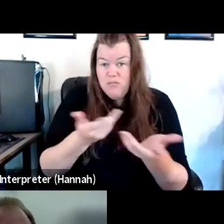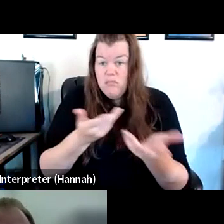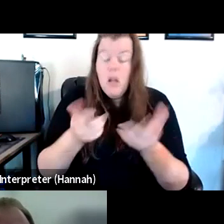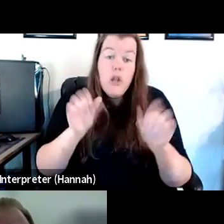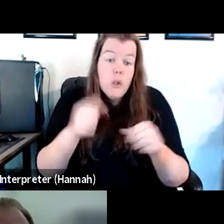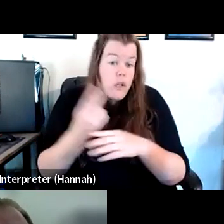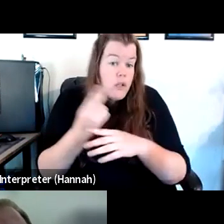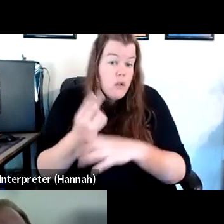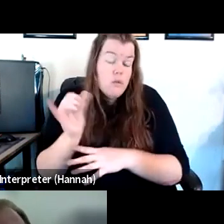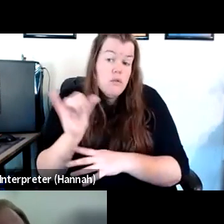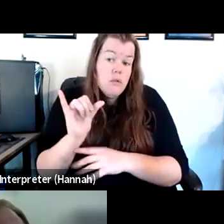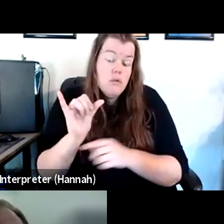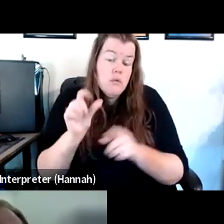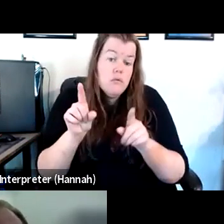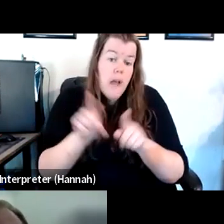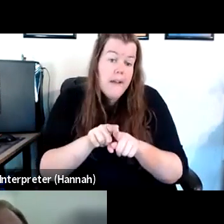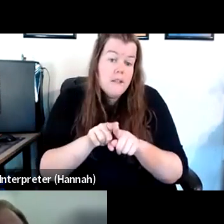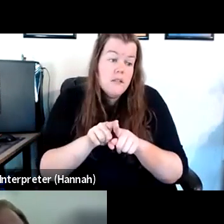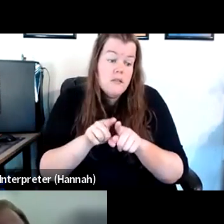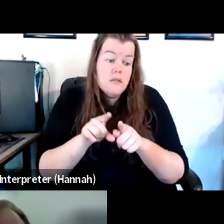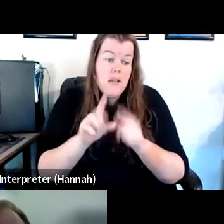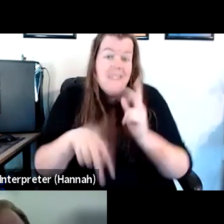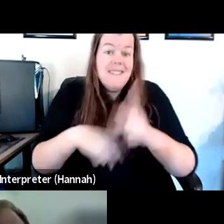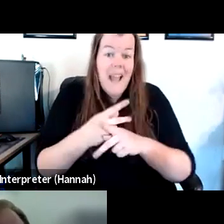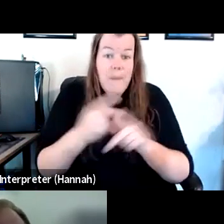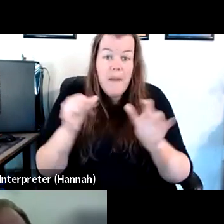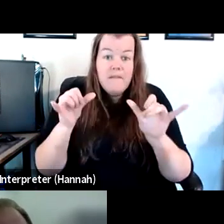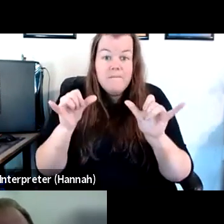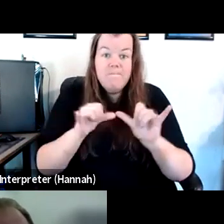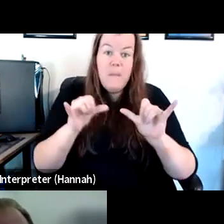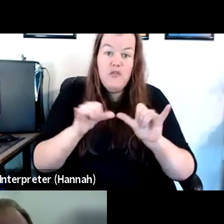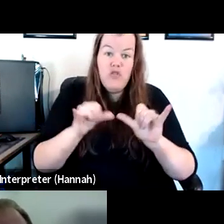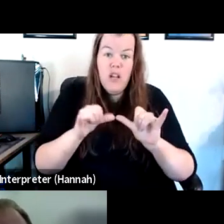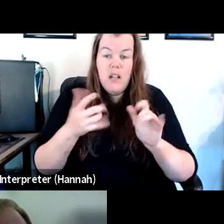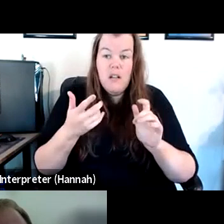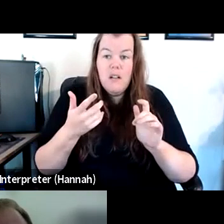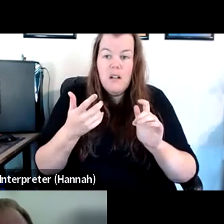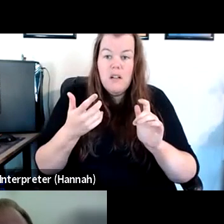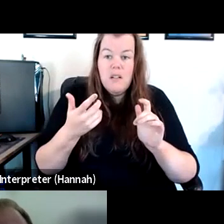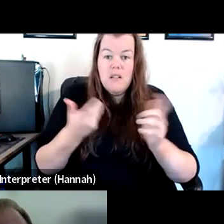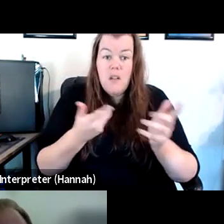as a as a form of a benchmark to show that you know supported decision-making is working.